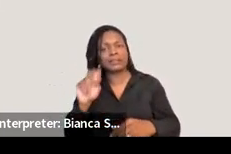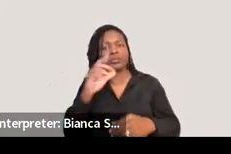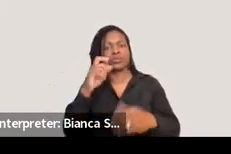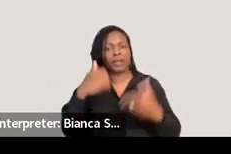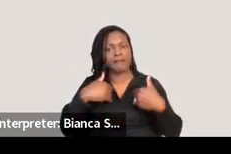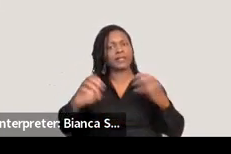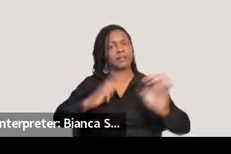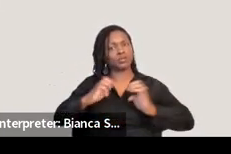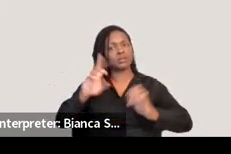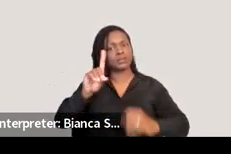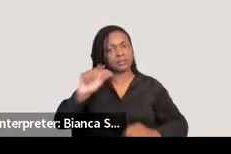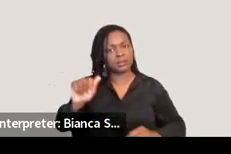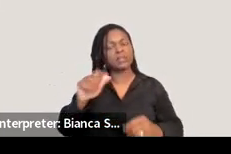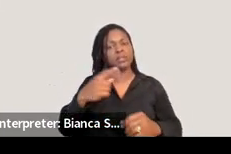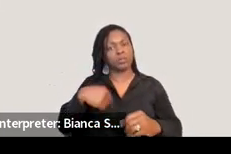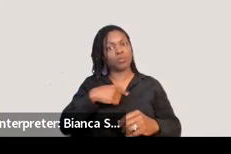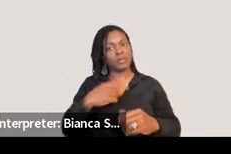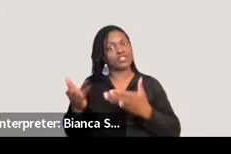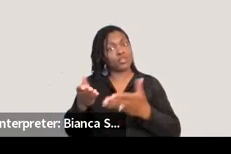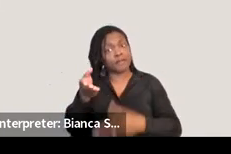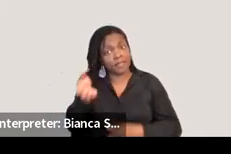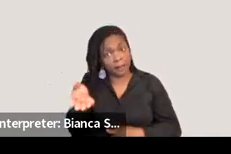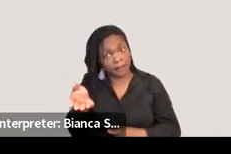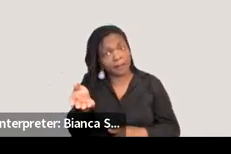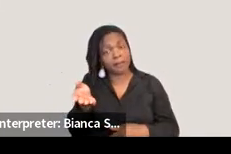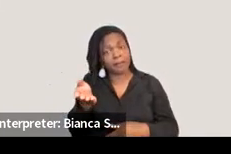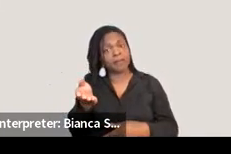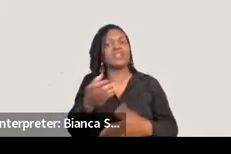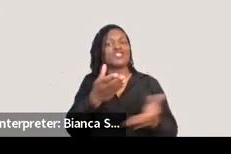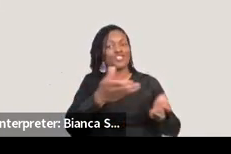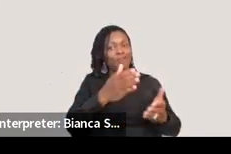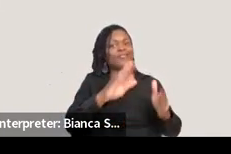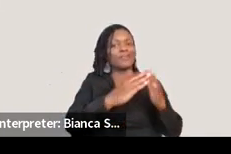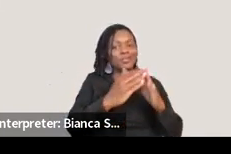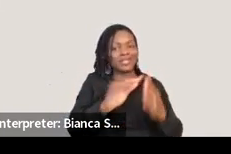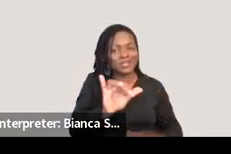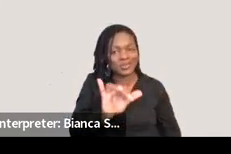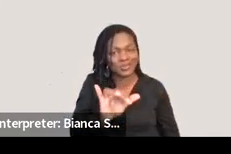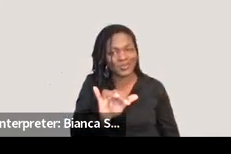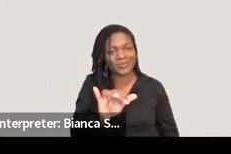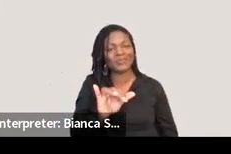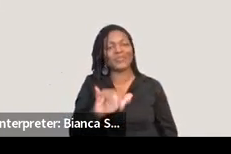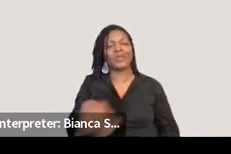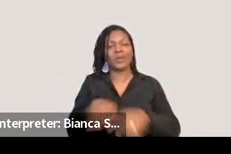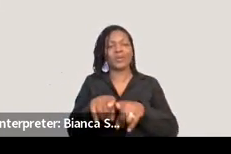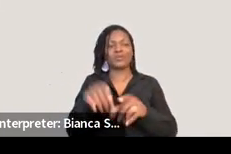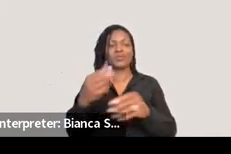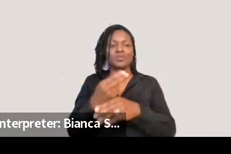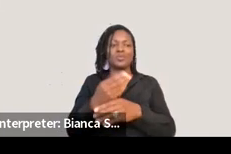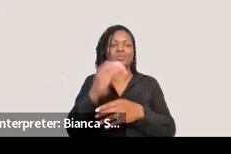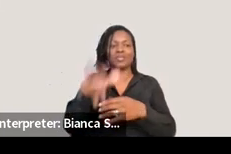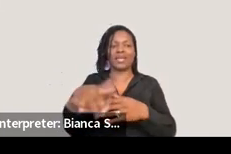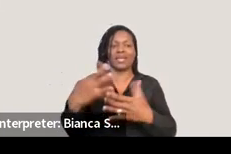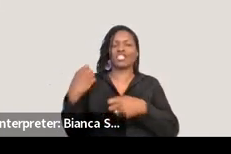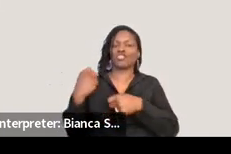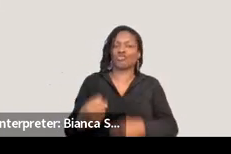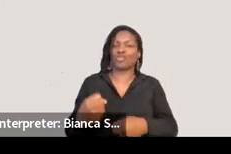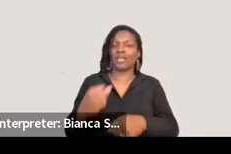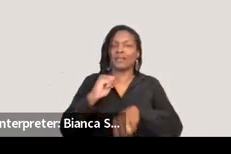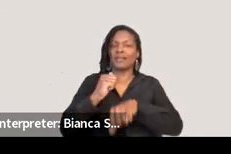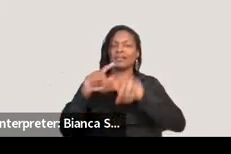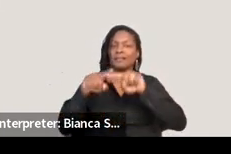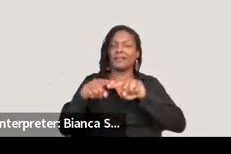Always use strength based approaches as well. Identify, help the student identify their strength and they use those strengths.